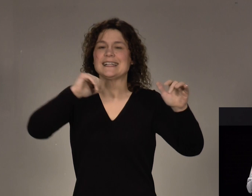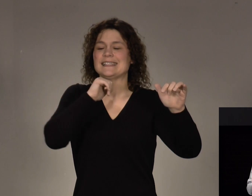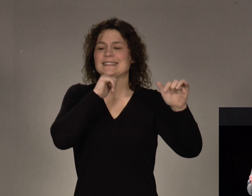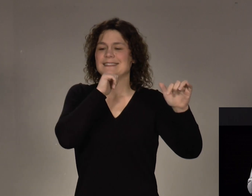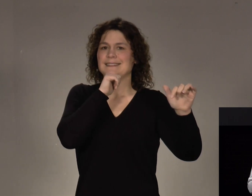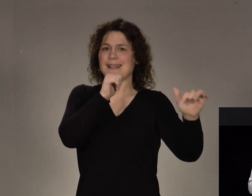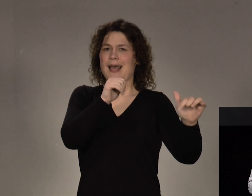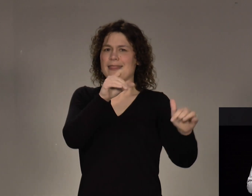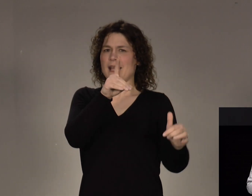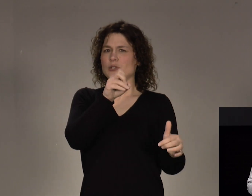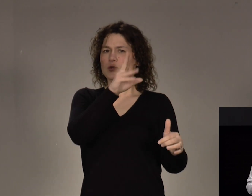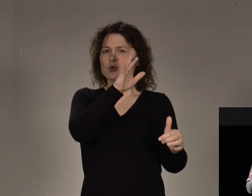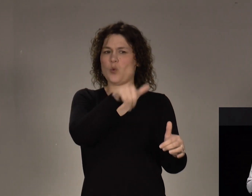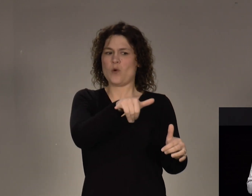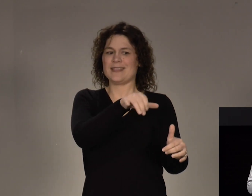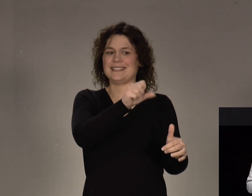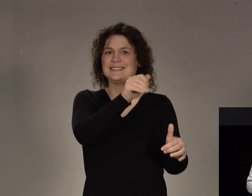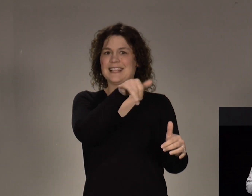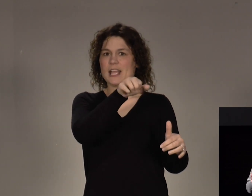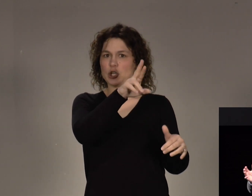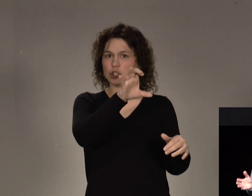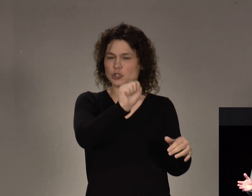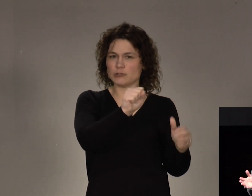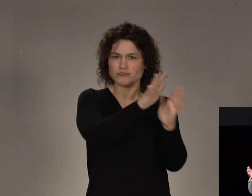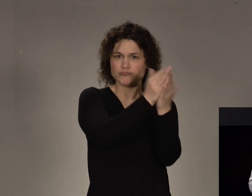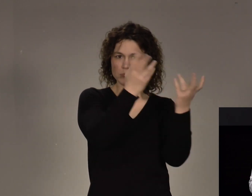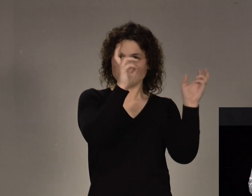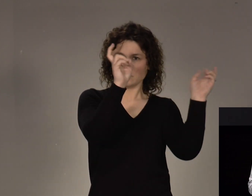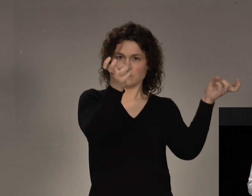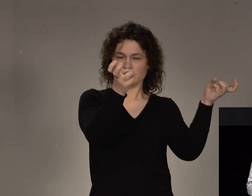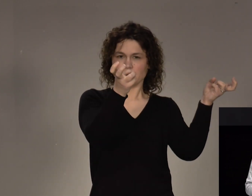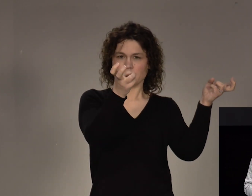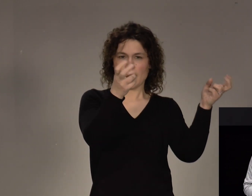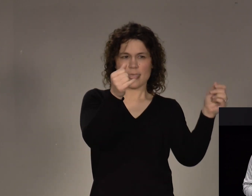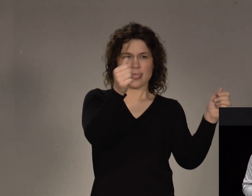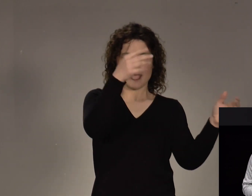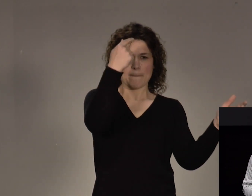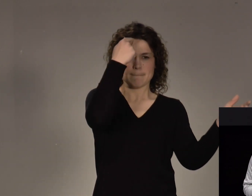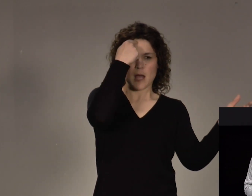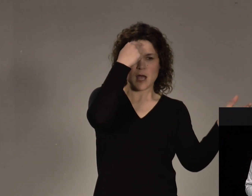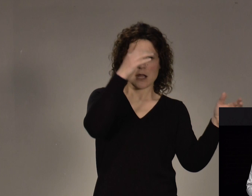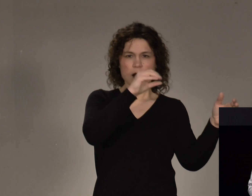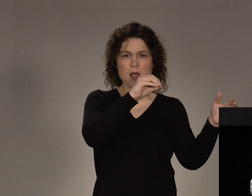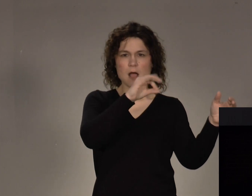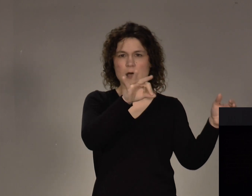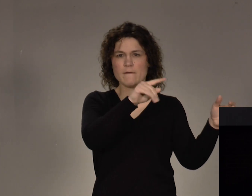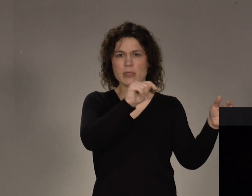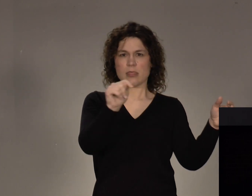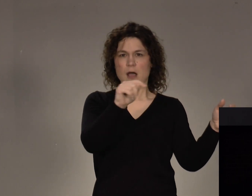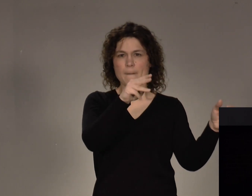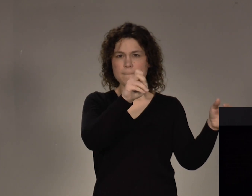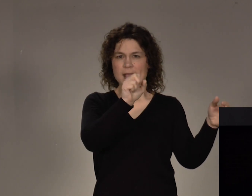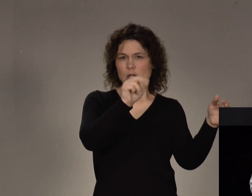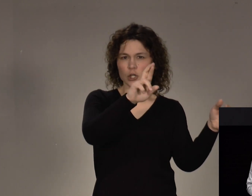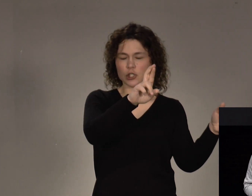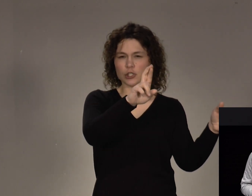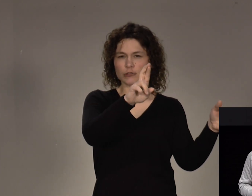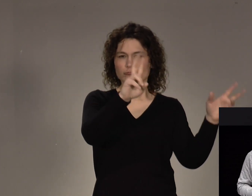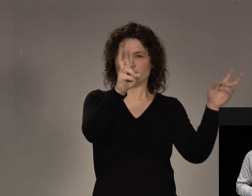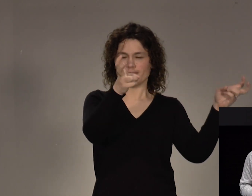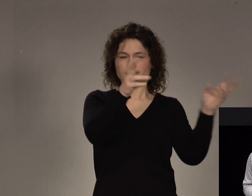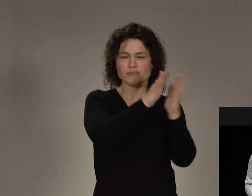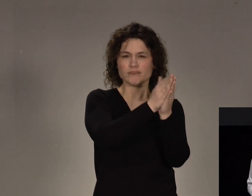describes in her book, "The mind of the maker." An old gentleman of irritable